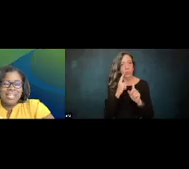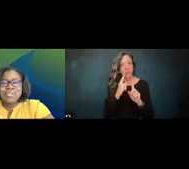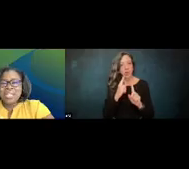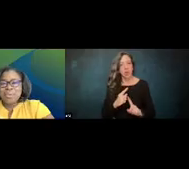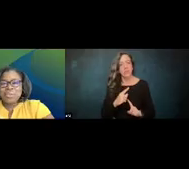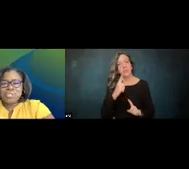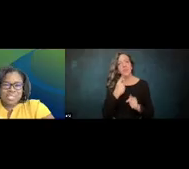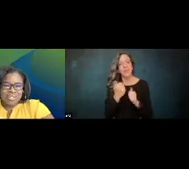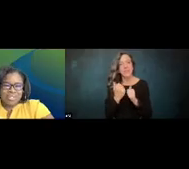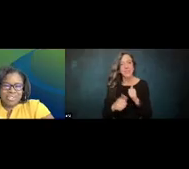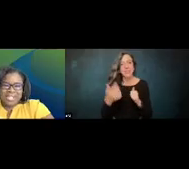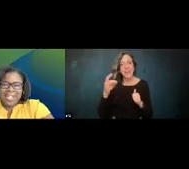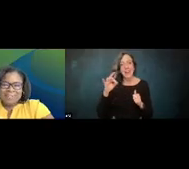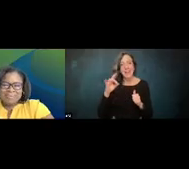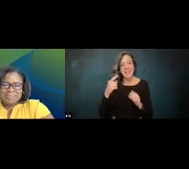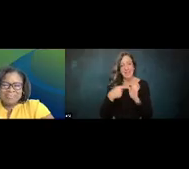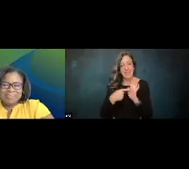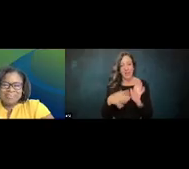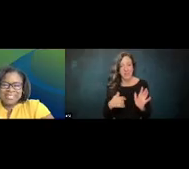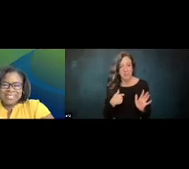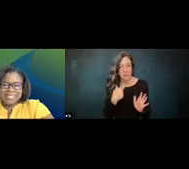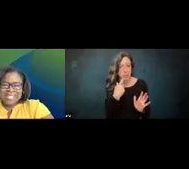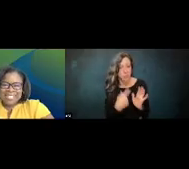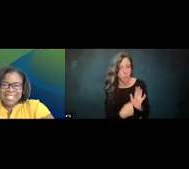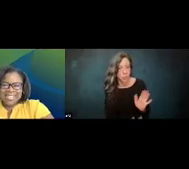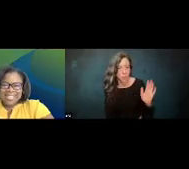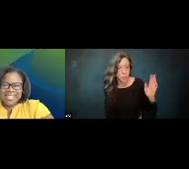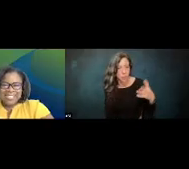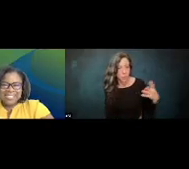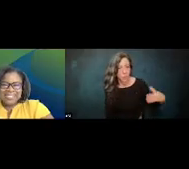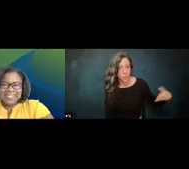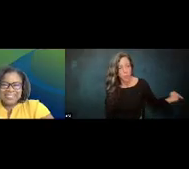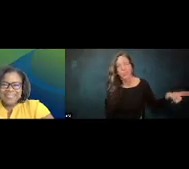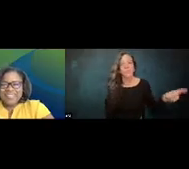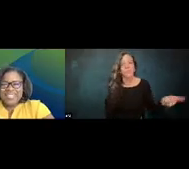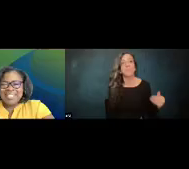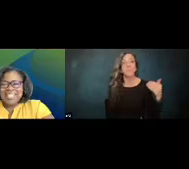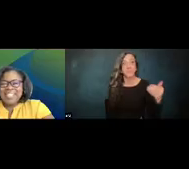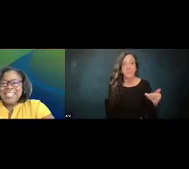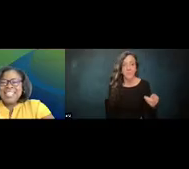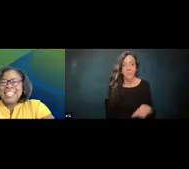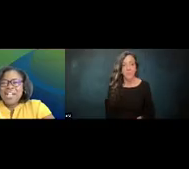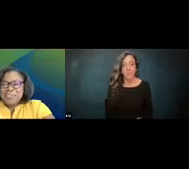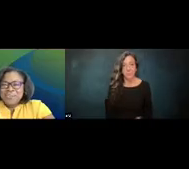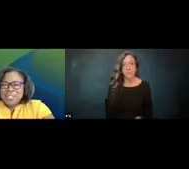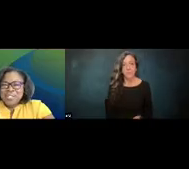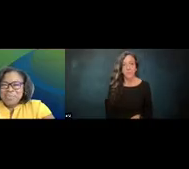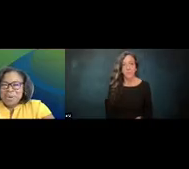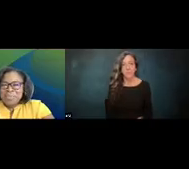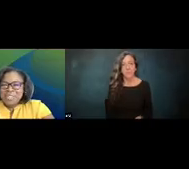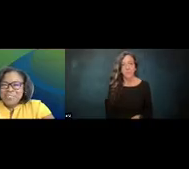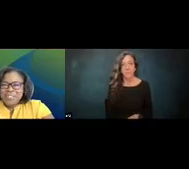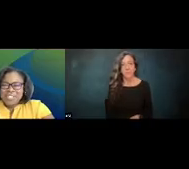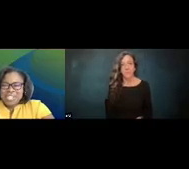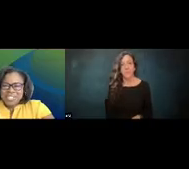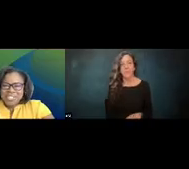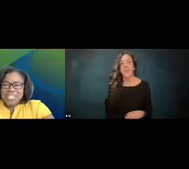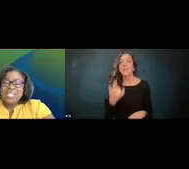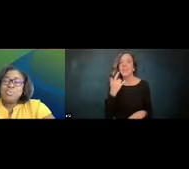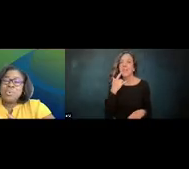indicators that we just took a look at. Next slide. The California Department of Education